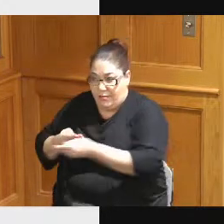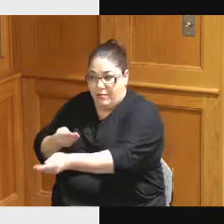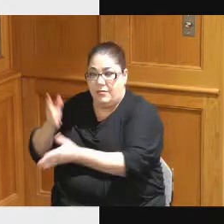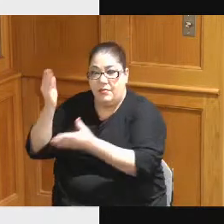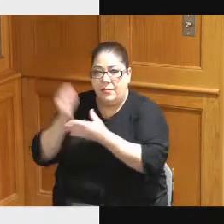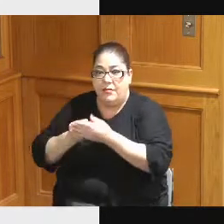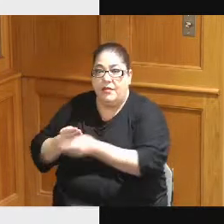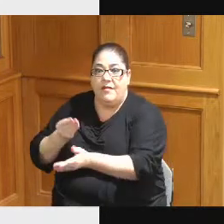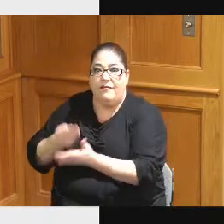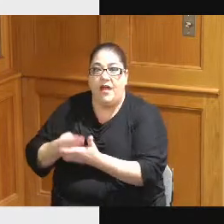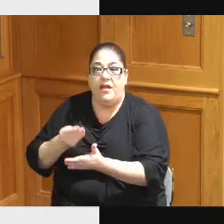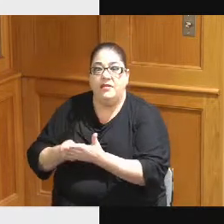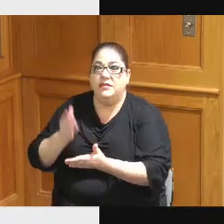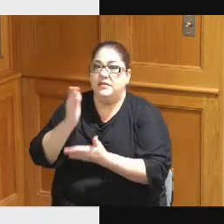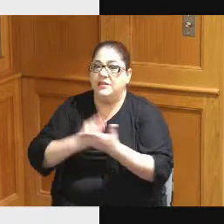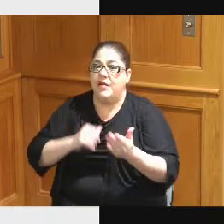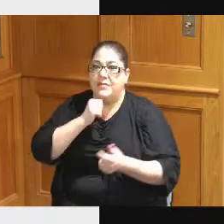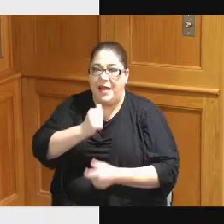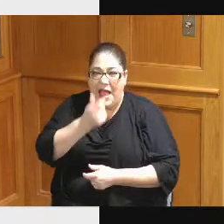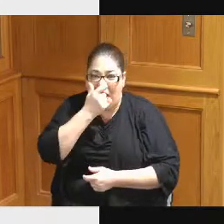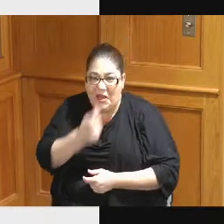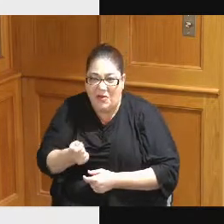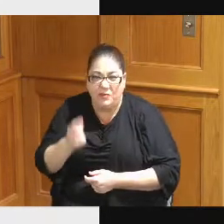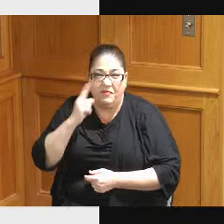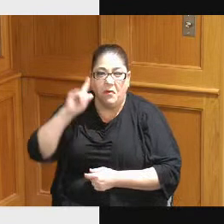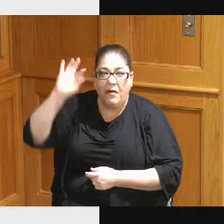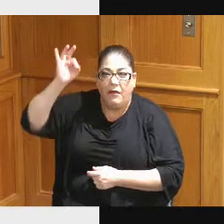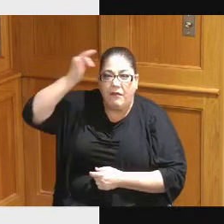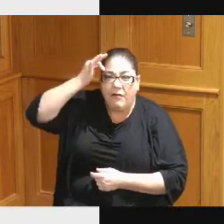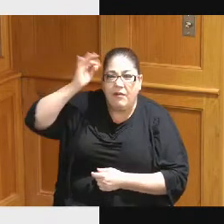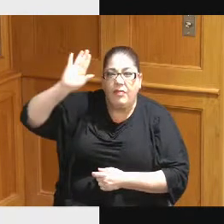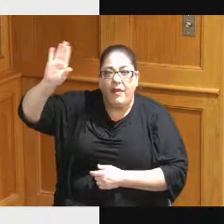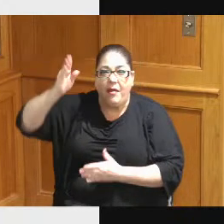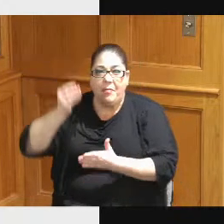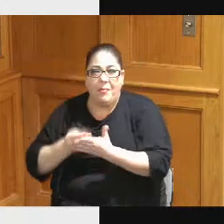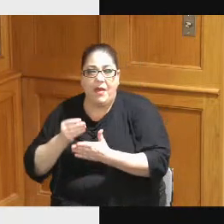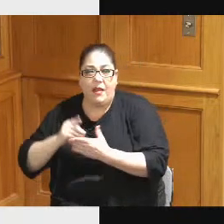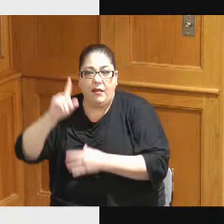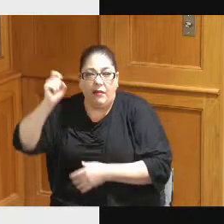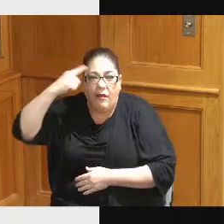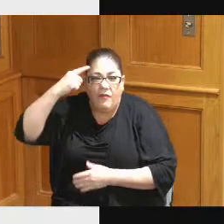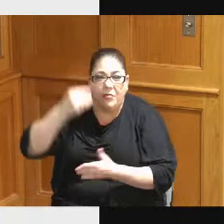are not interested in taking Government funding and that sort of thing so there are some on this